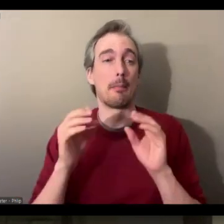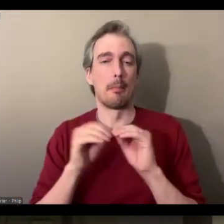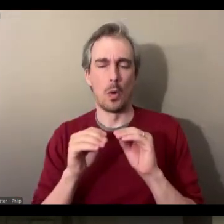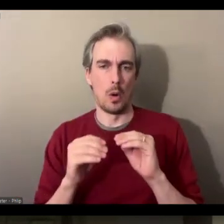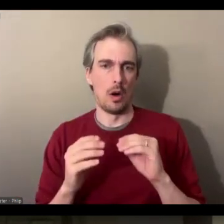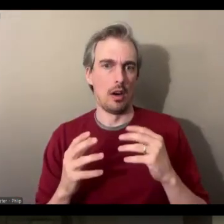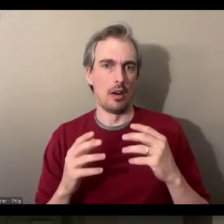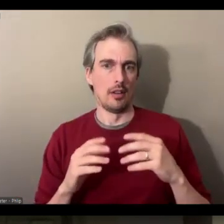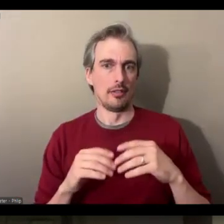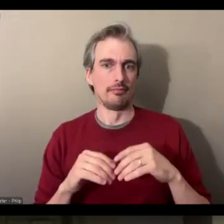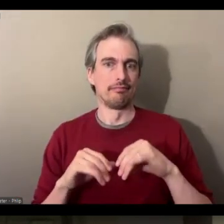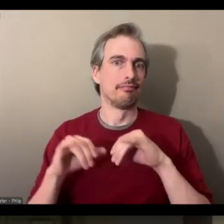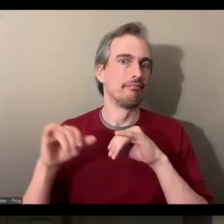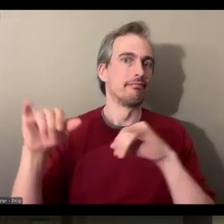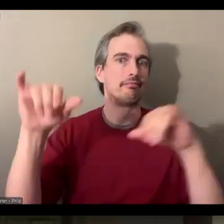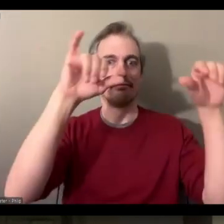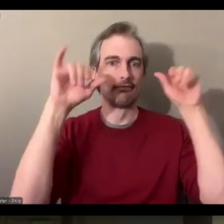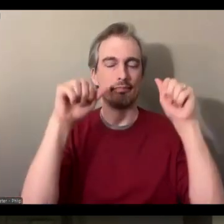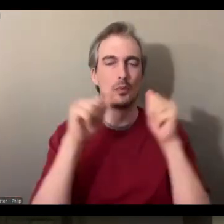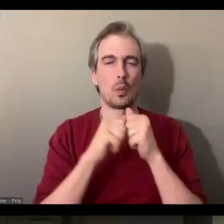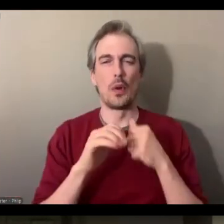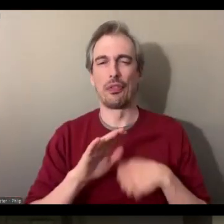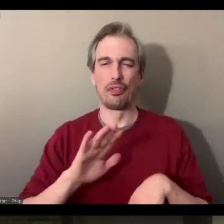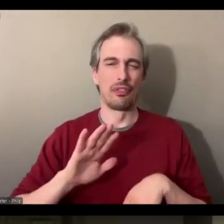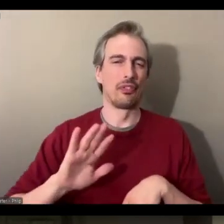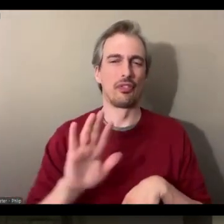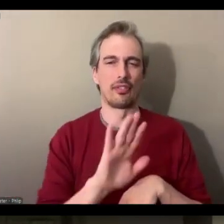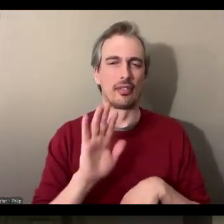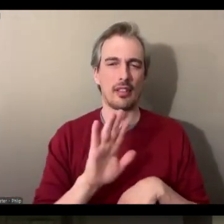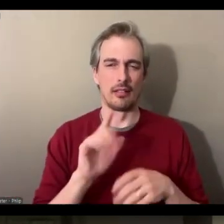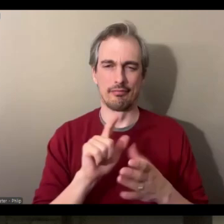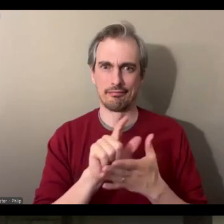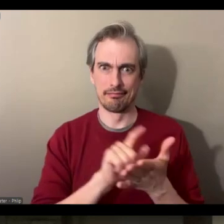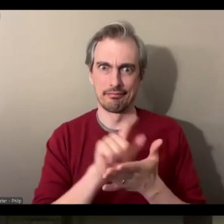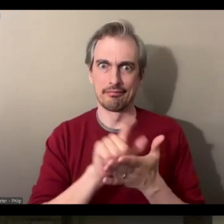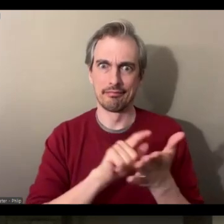unless we have people come in and say... Okay. You've done a really good job over here. And think